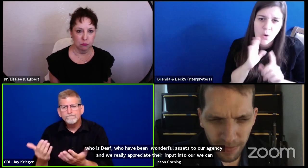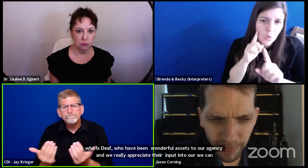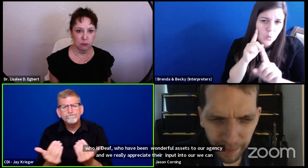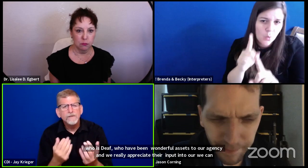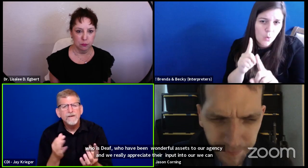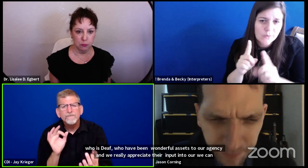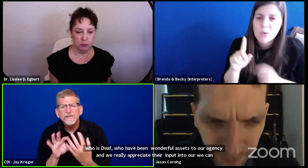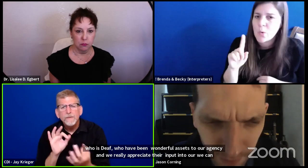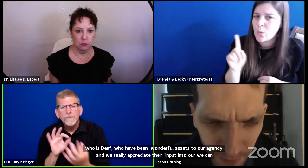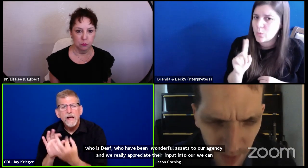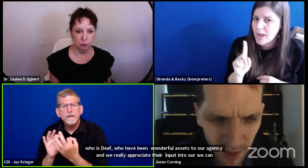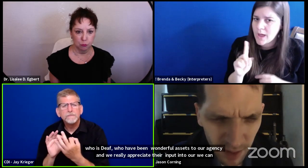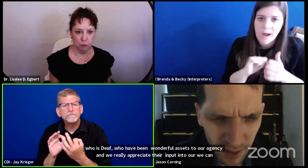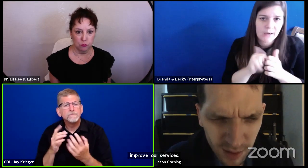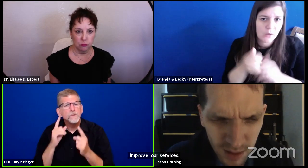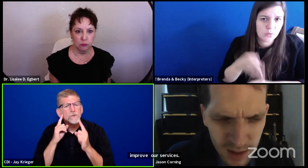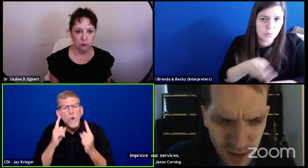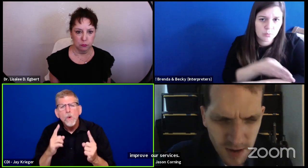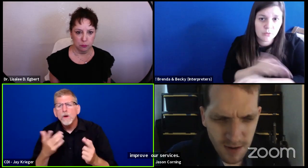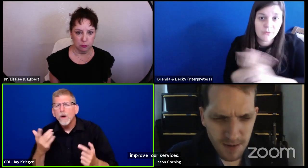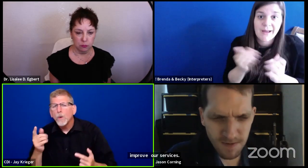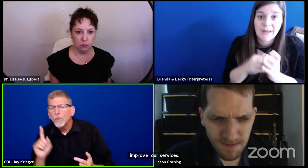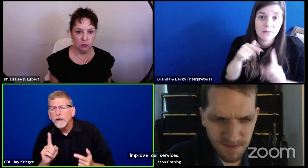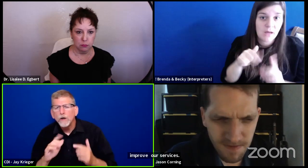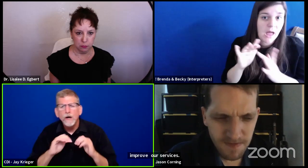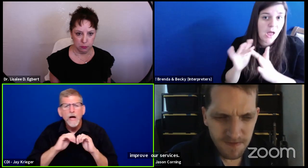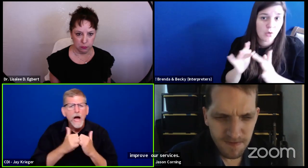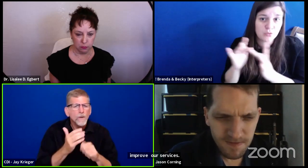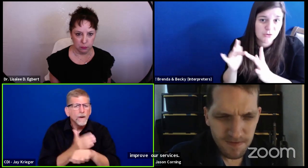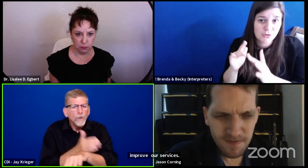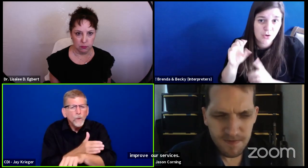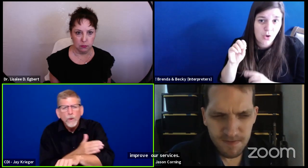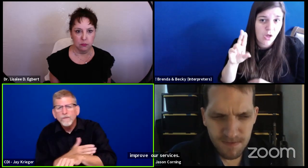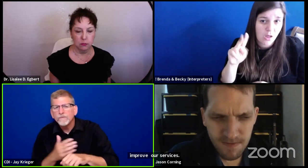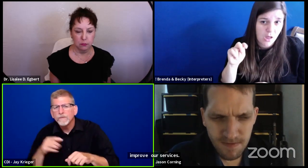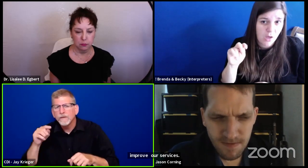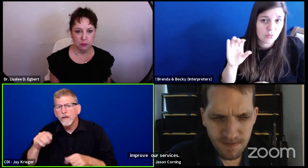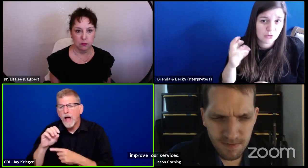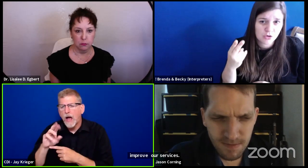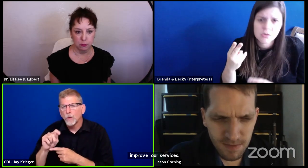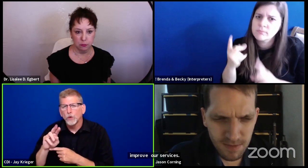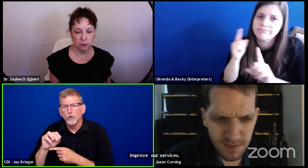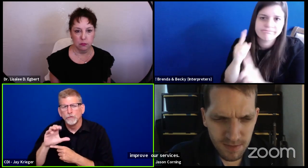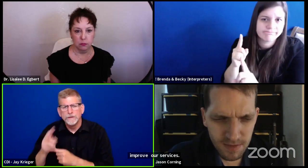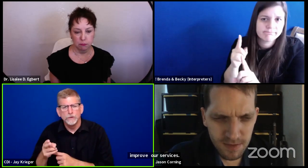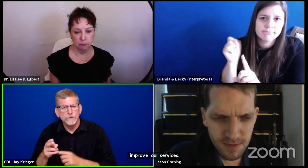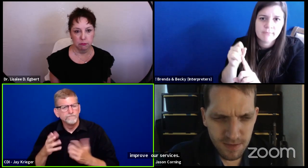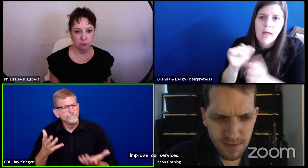And specifically with outreach, where can we go to help connect with the community to